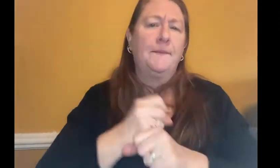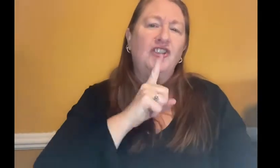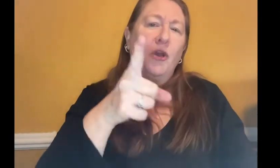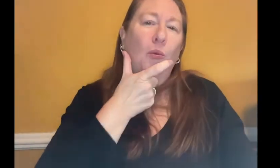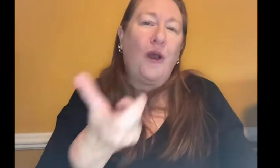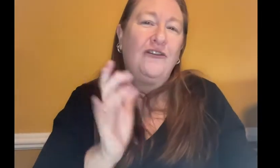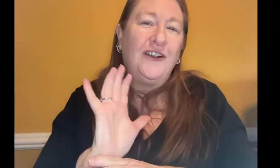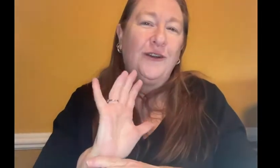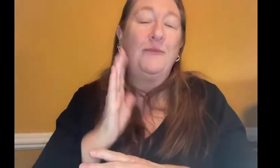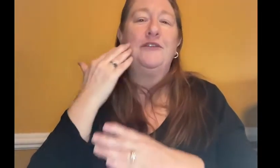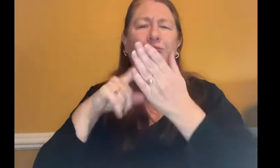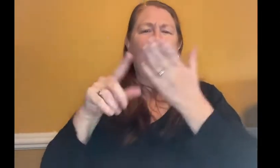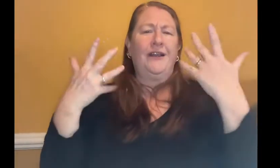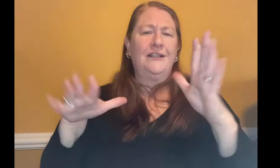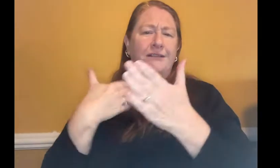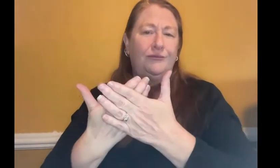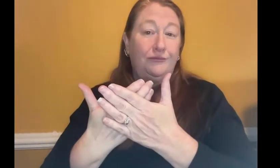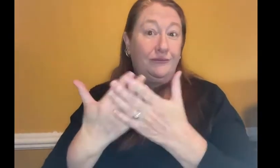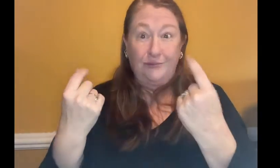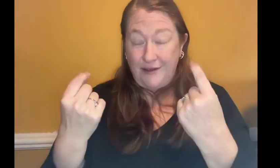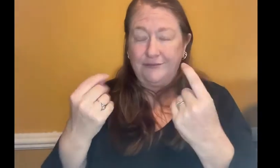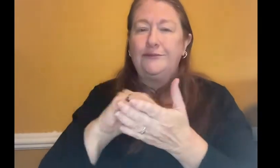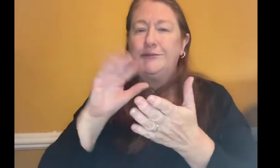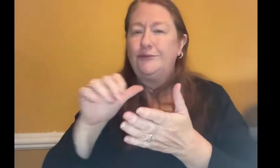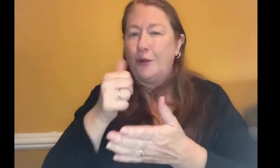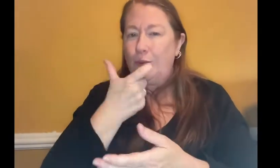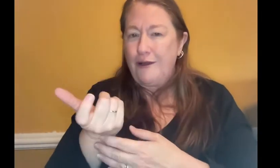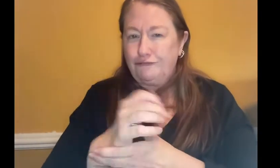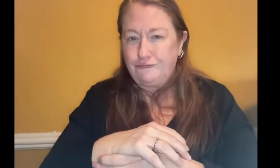teachers with a strategy for checking to ensure that students watched the video.